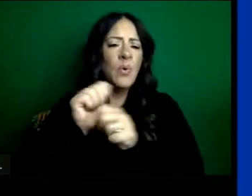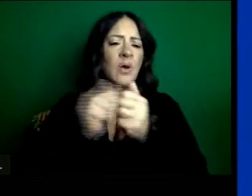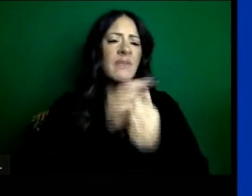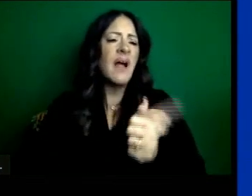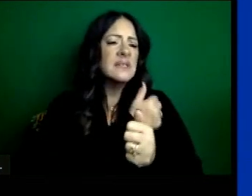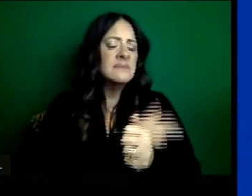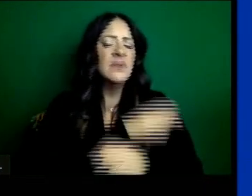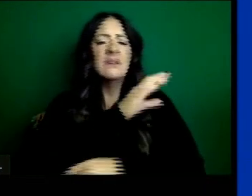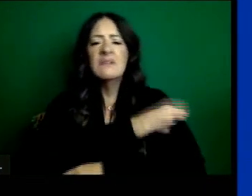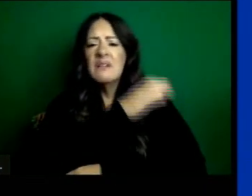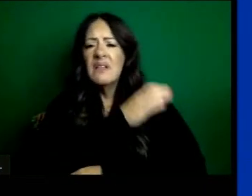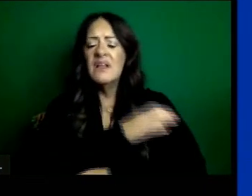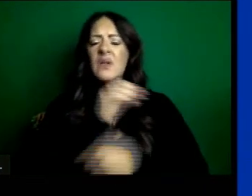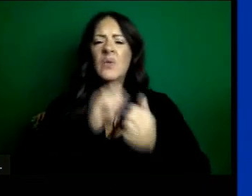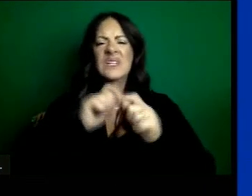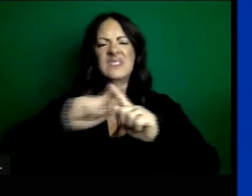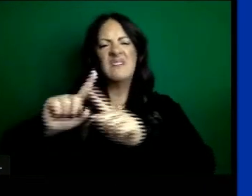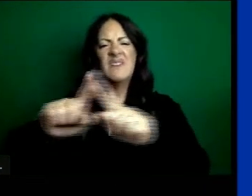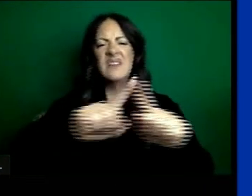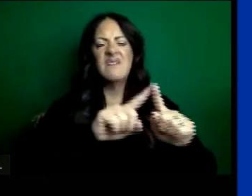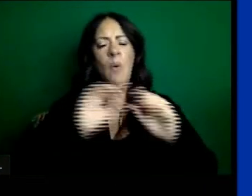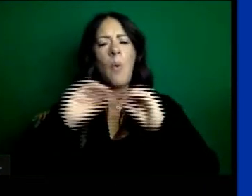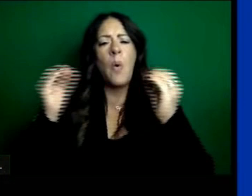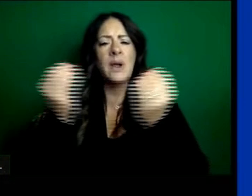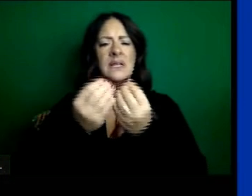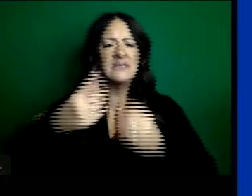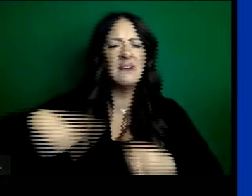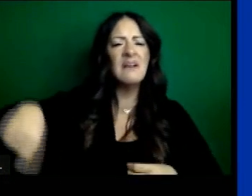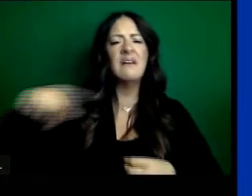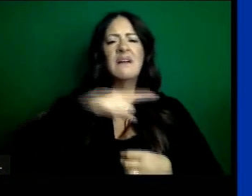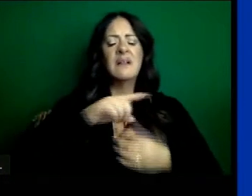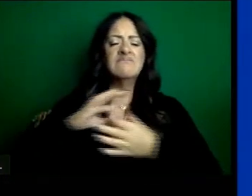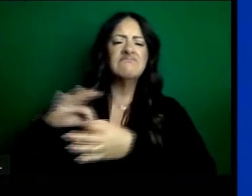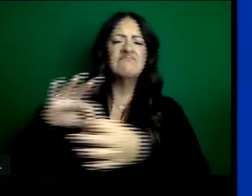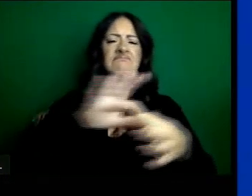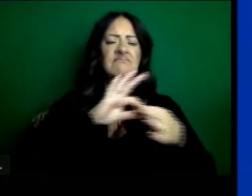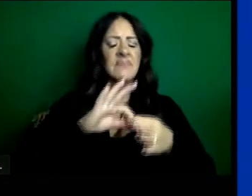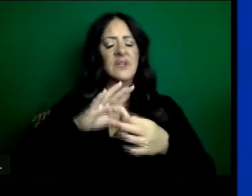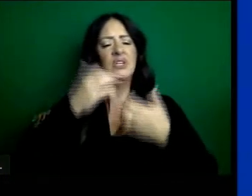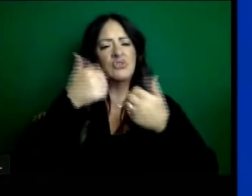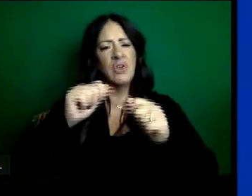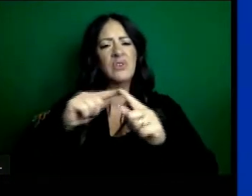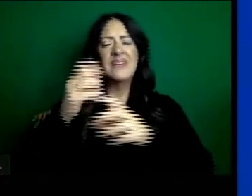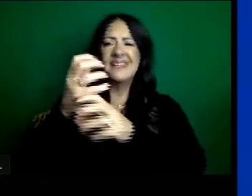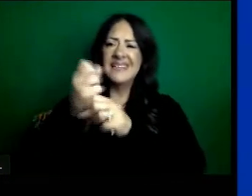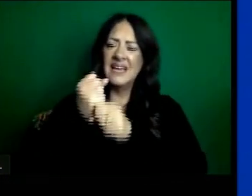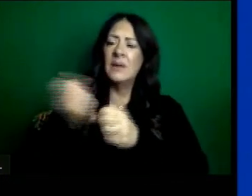ALL ACROSS STATE GOVERNMENT, PARTNERS, OTHER HEALTH CARE DELIVERY PARTNERS, COMMUNITY